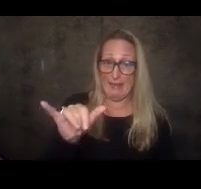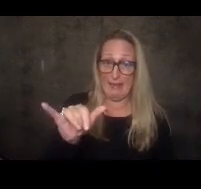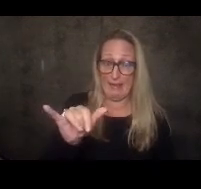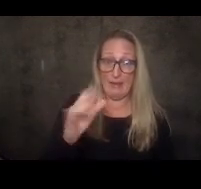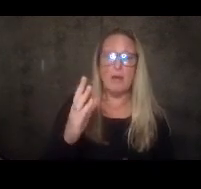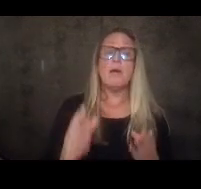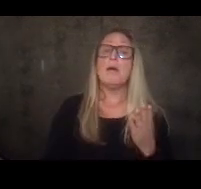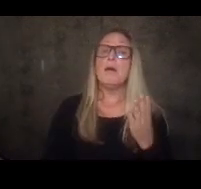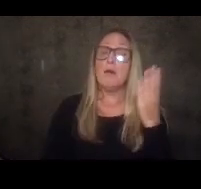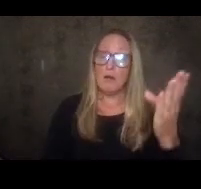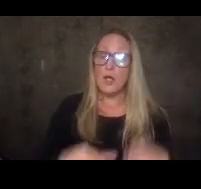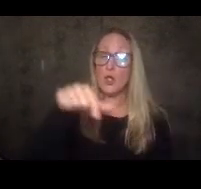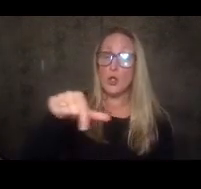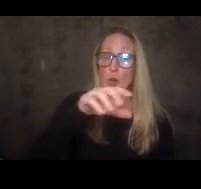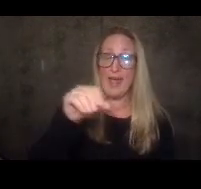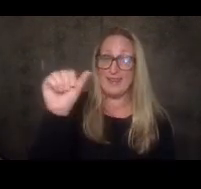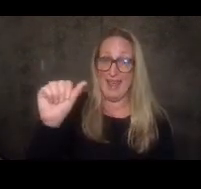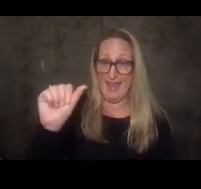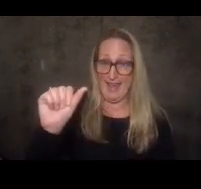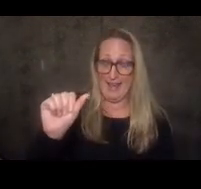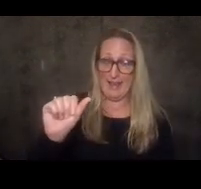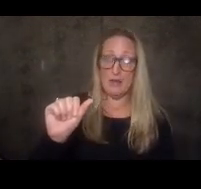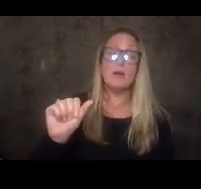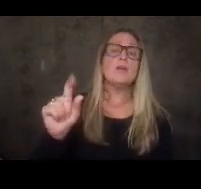submit them in the Q and A panel and she can address those now.